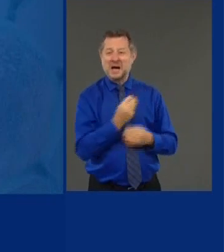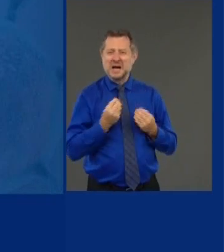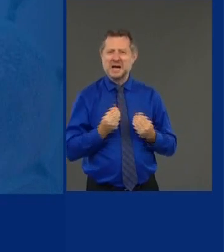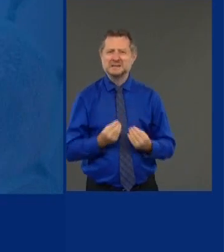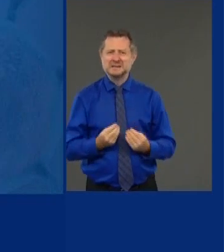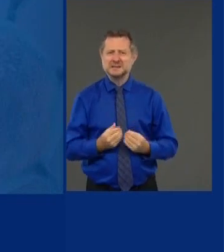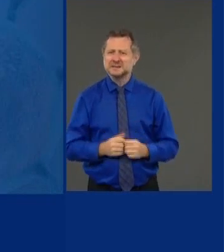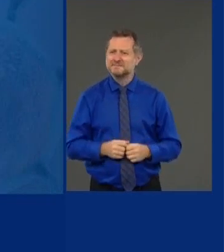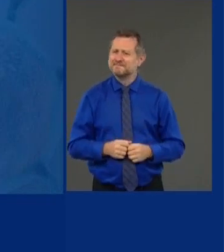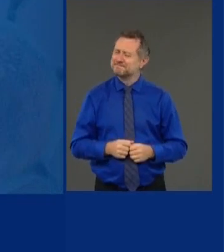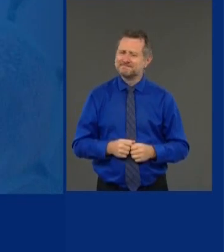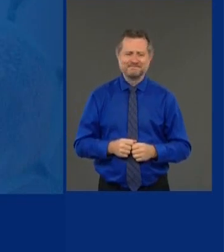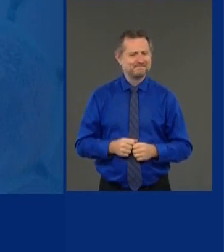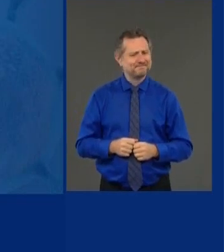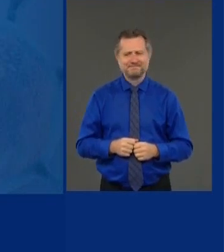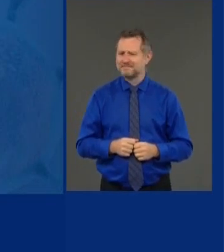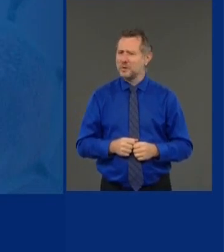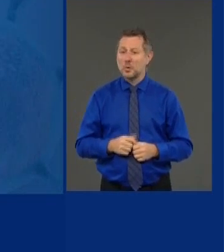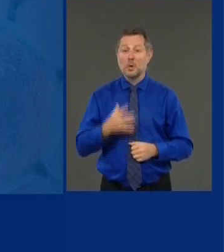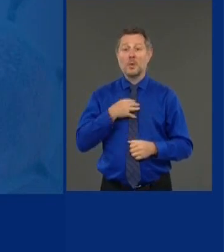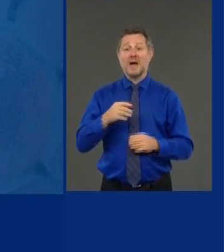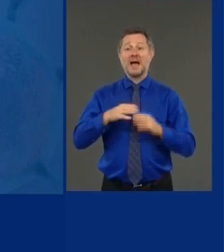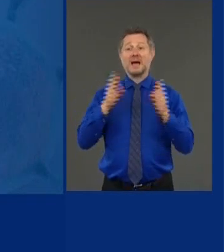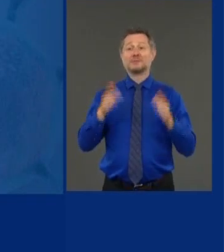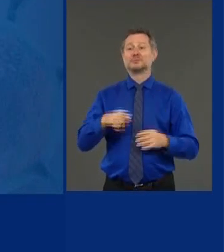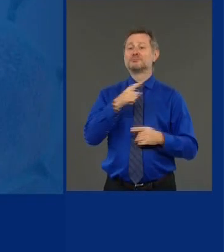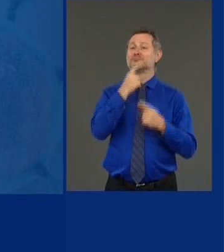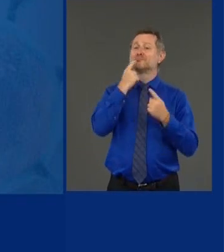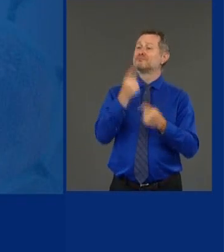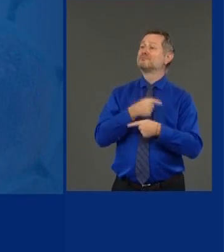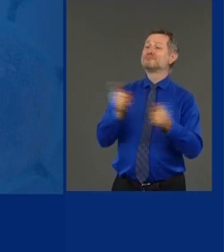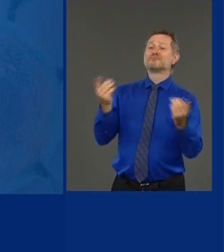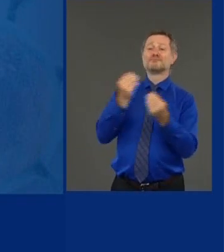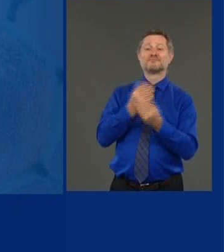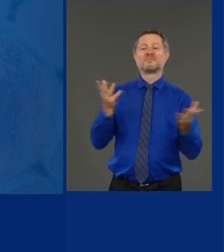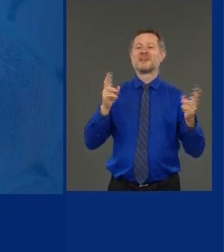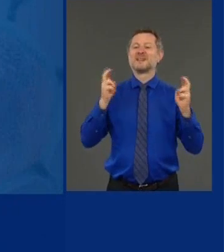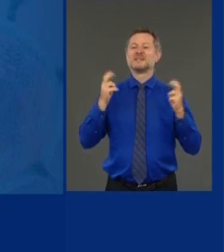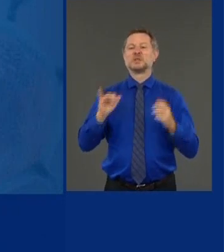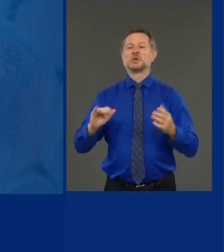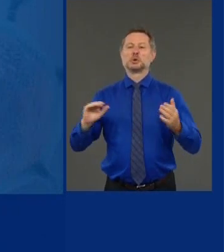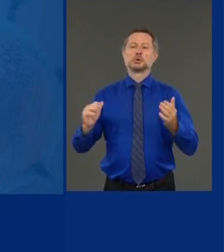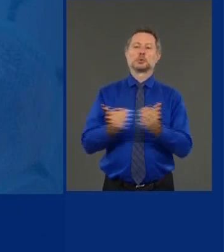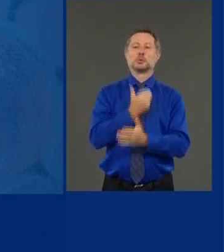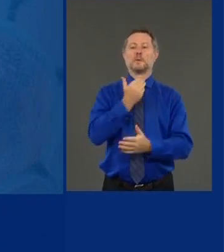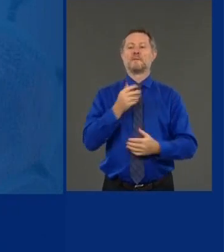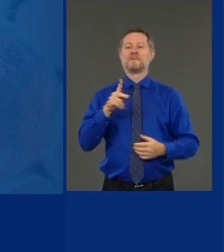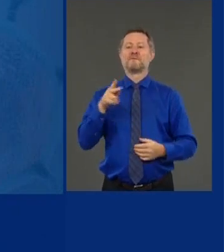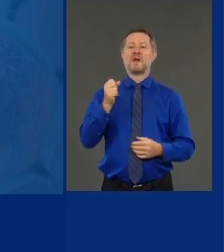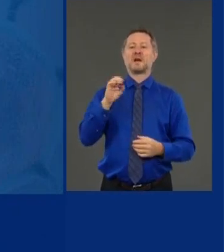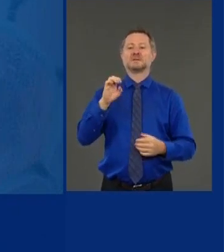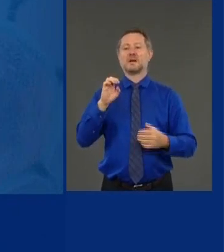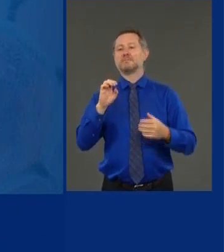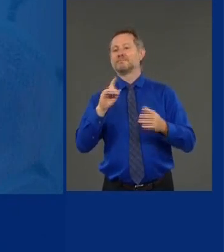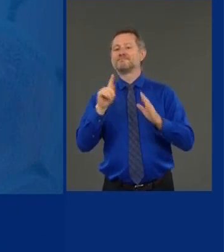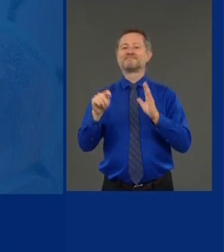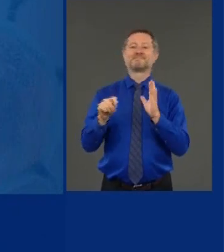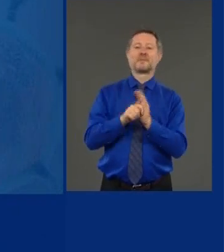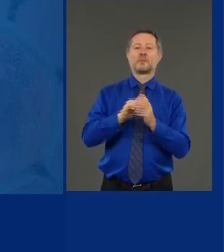TEXAS, LOOK AT THE NUMBERS. LOOK AT WHAT'S HAPPENING ALL ACROSS THE MIDWEST, WHERE YOU'RE SEEING A DRAMATIC RISE. LOOK AT WHAT THE WHITE HOUSE IS